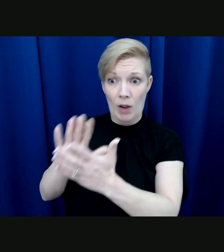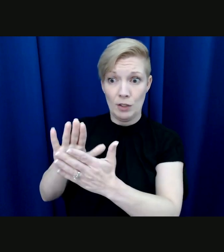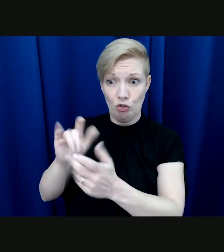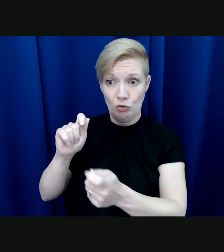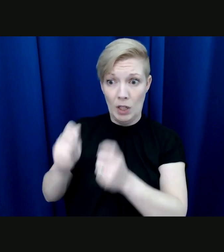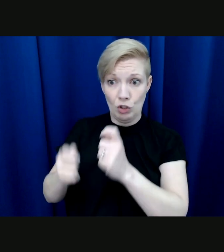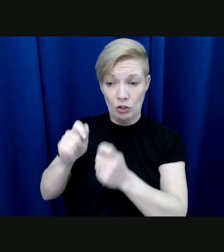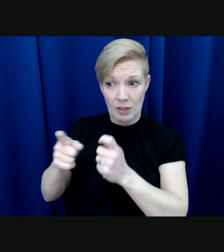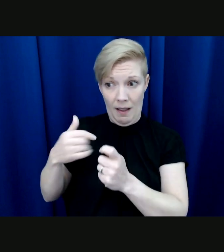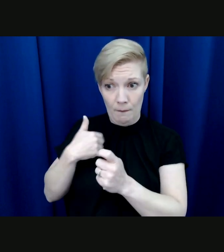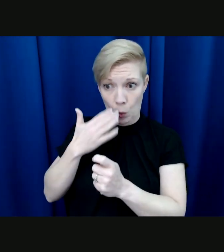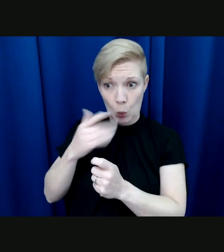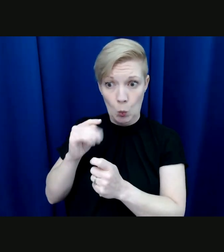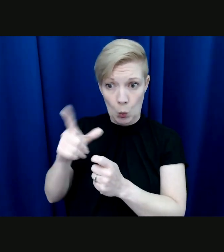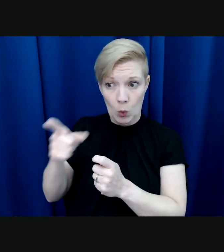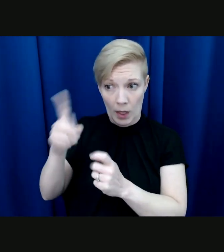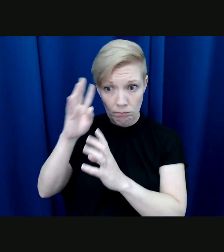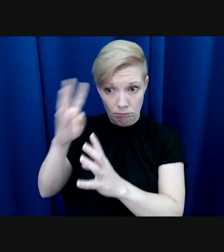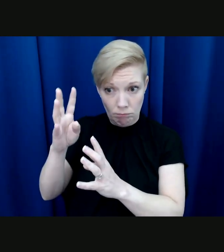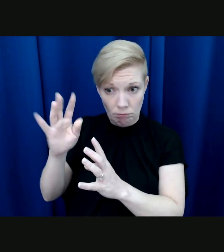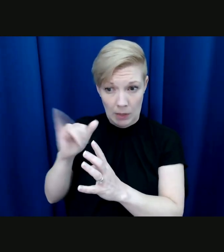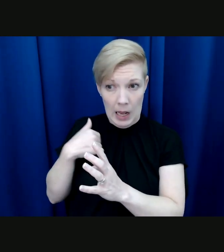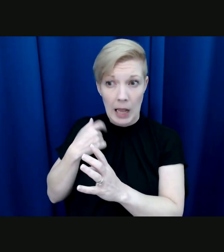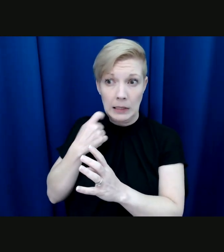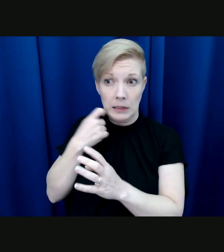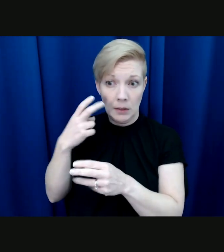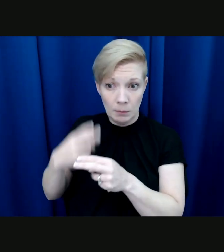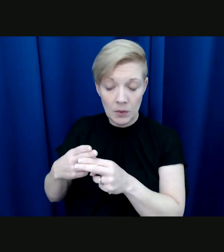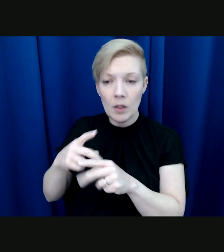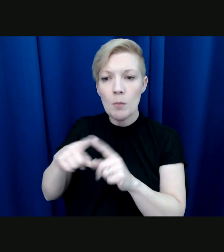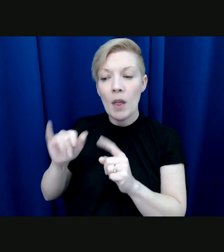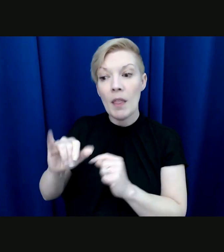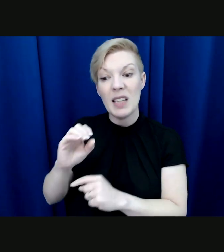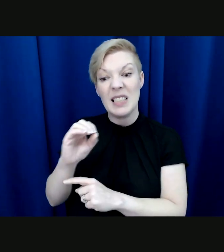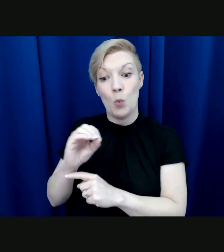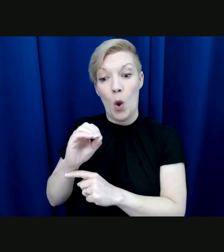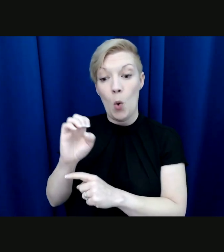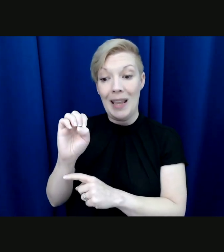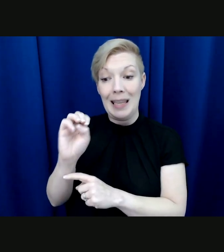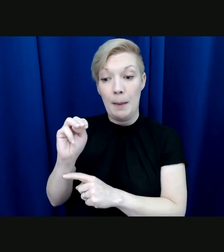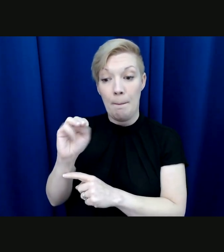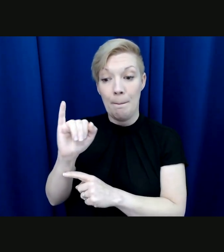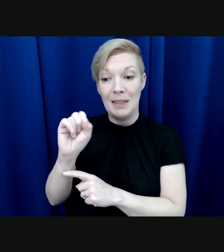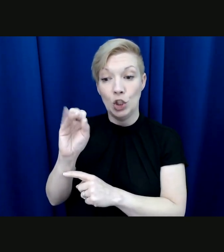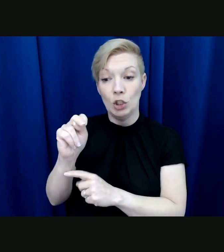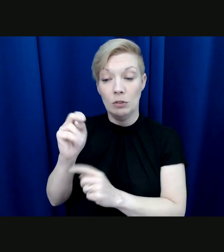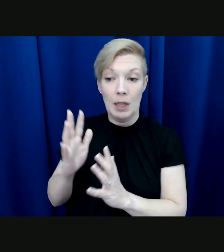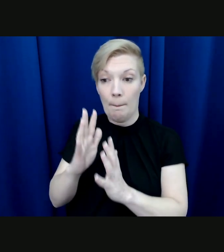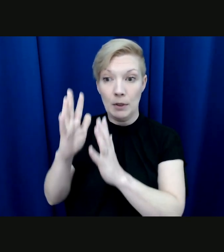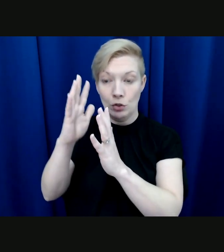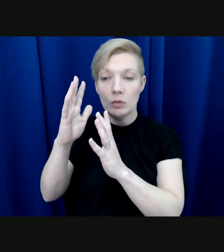but also action like when it comes to zero emission vehicles. You know, the president gave us the mandate to electrify the federal fleet.